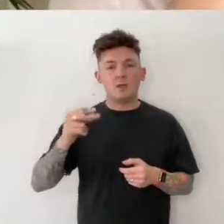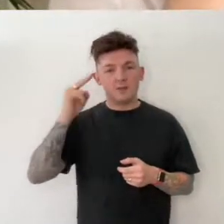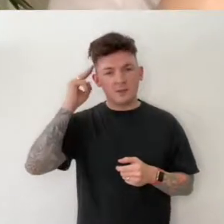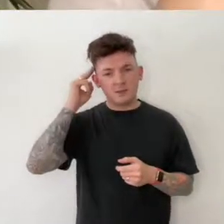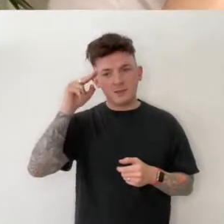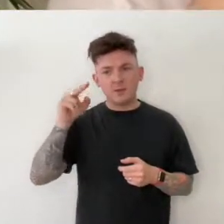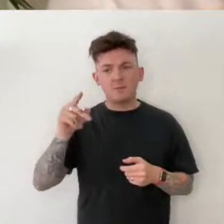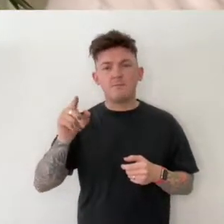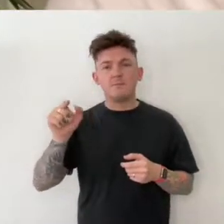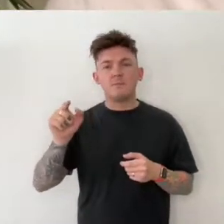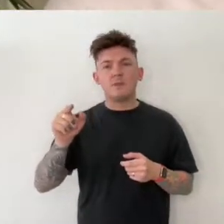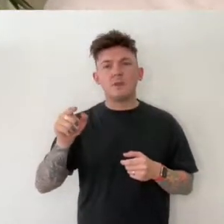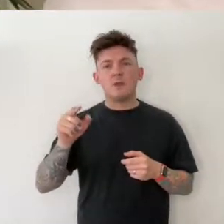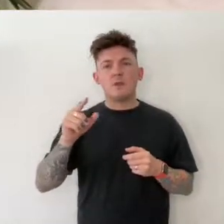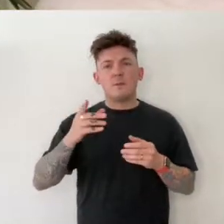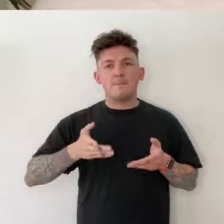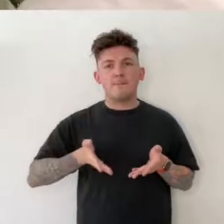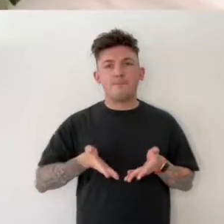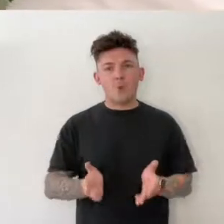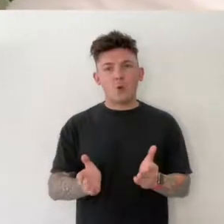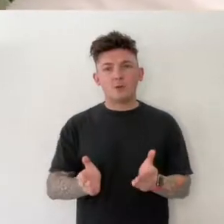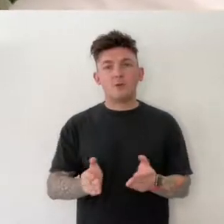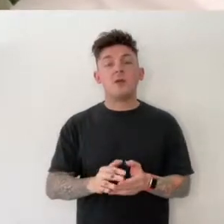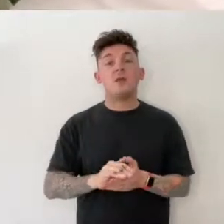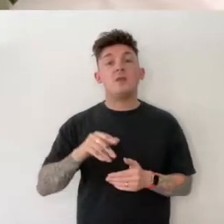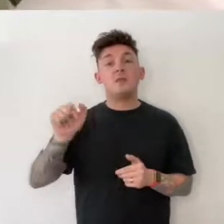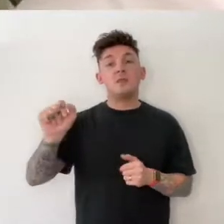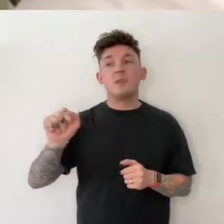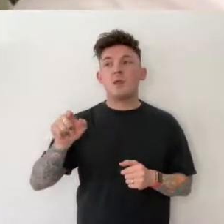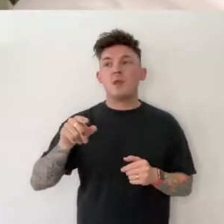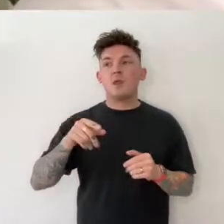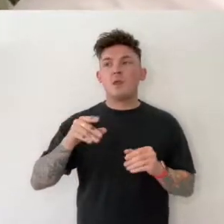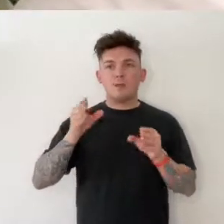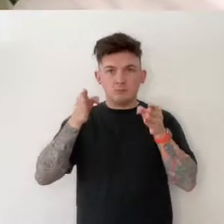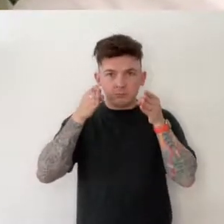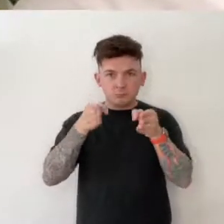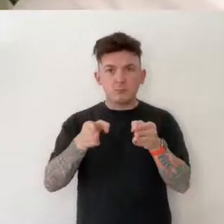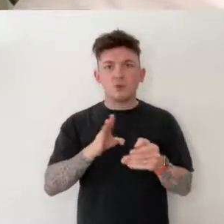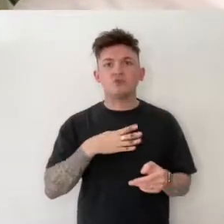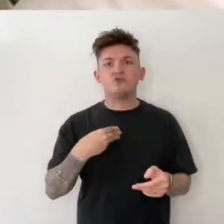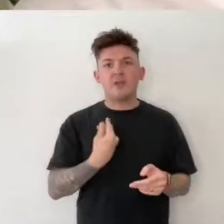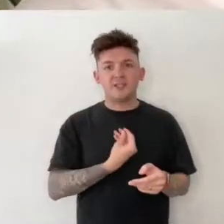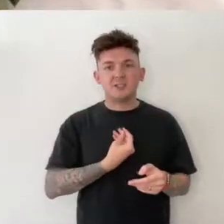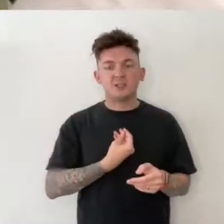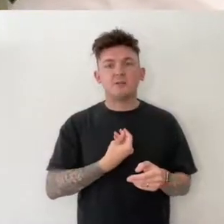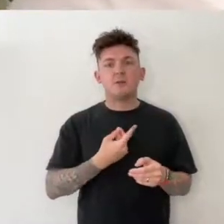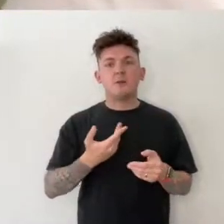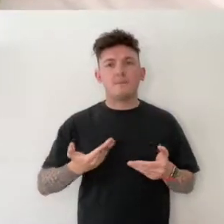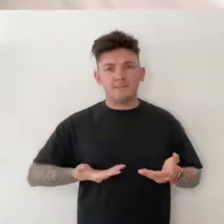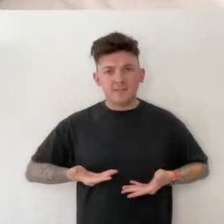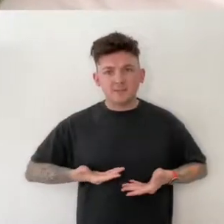it was an organization called Born, they are a transgender organization and the person